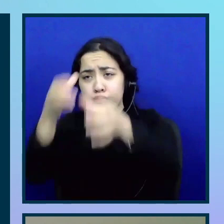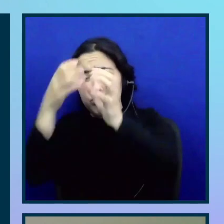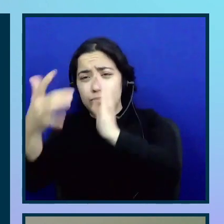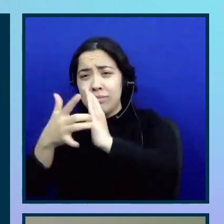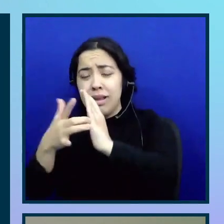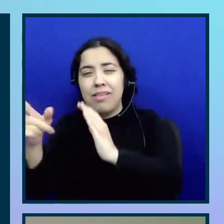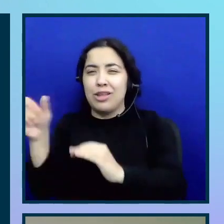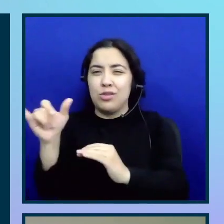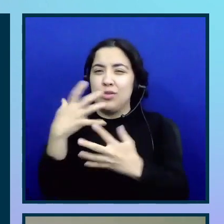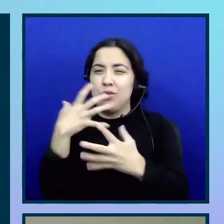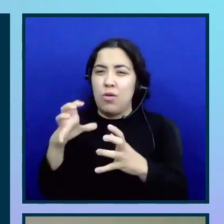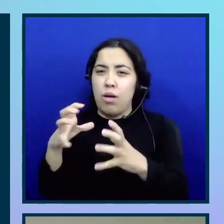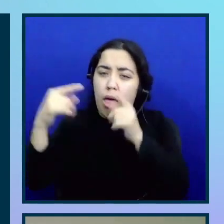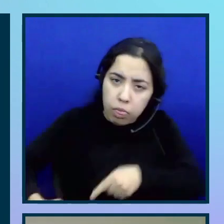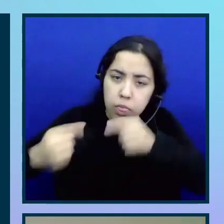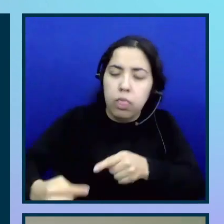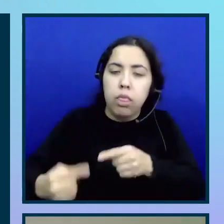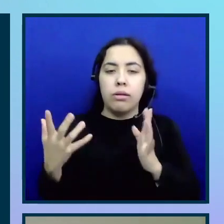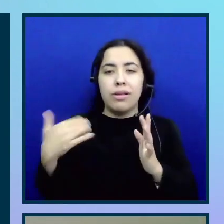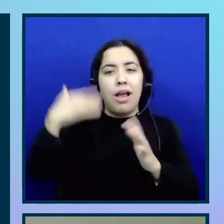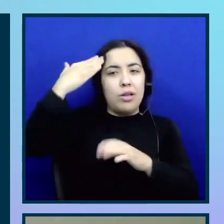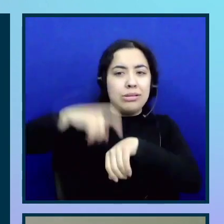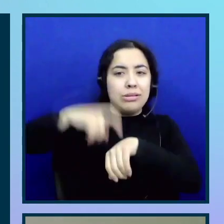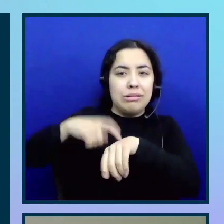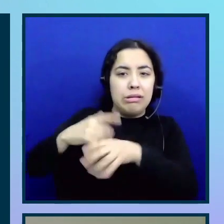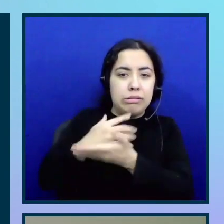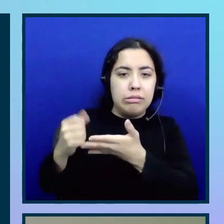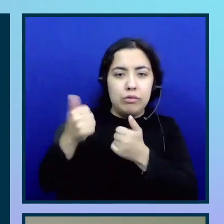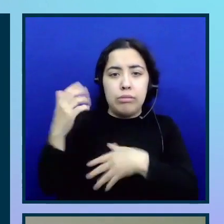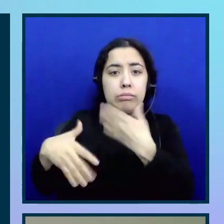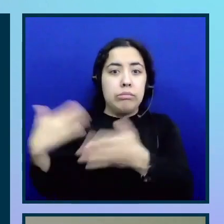So, I know we're kind of running low on time. So I'm gonna try to go through this pretty quickly,